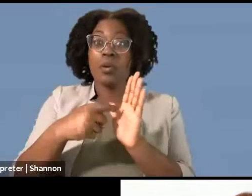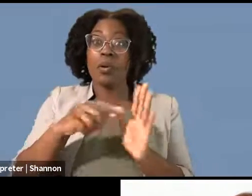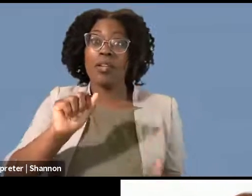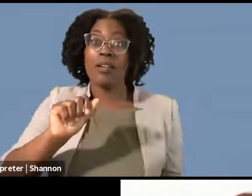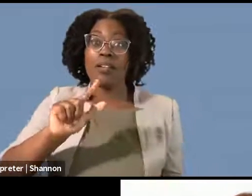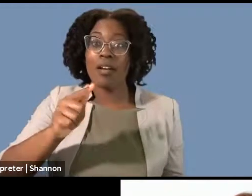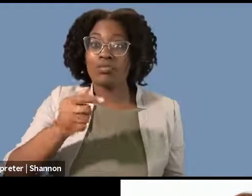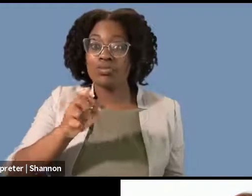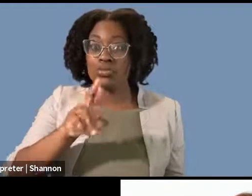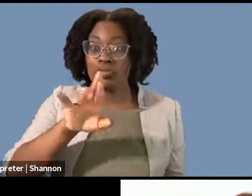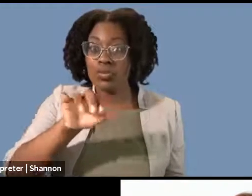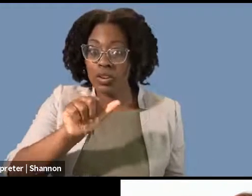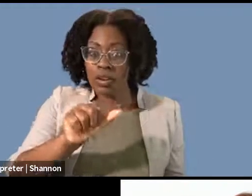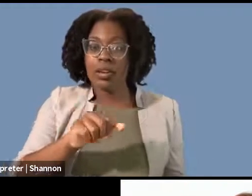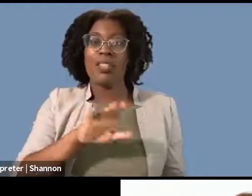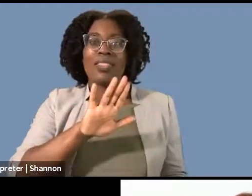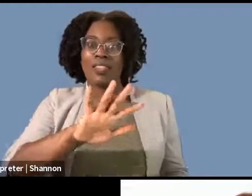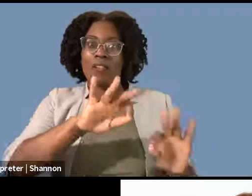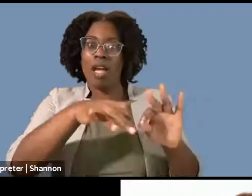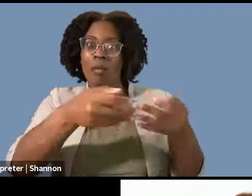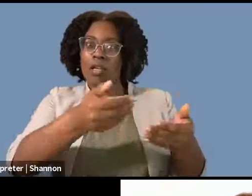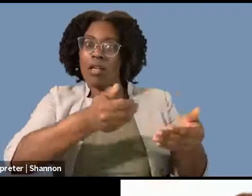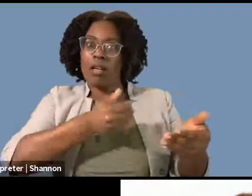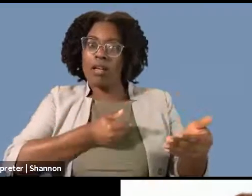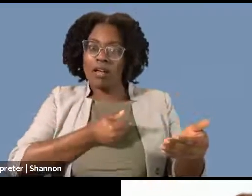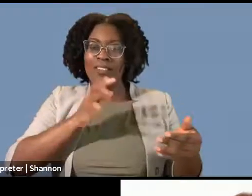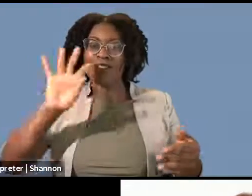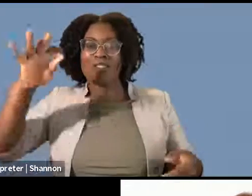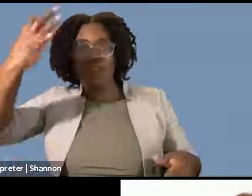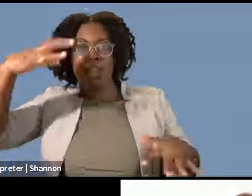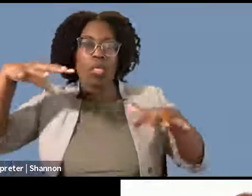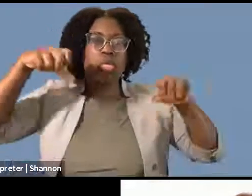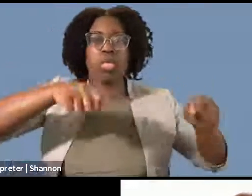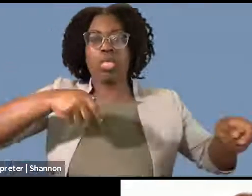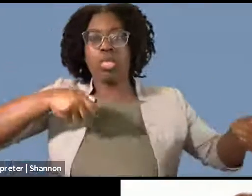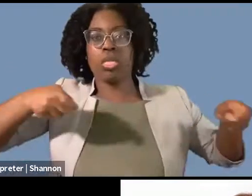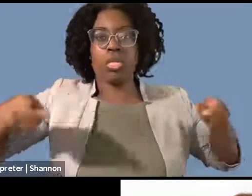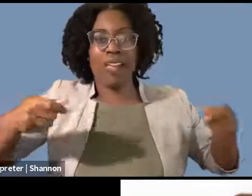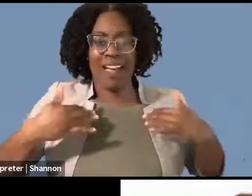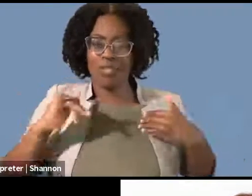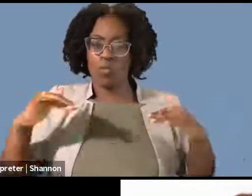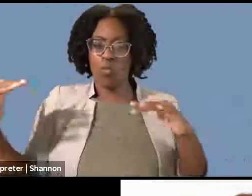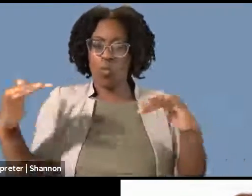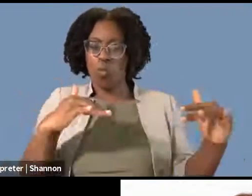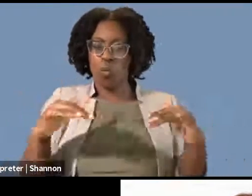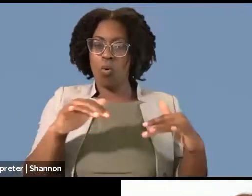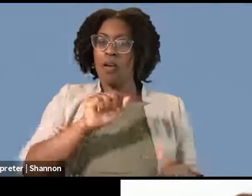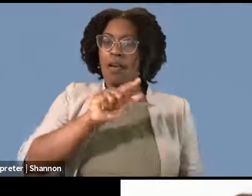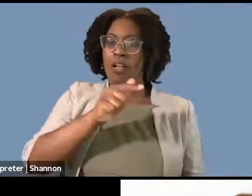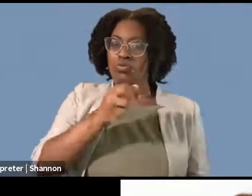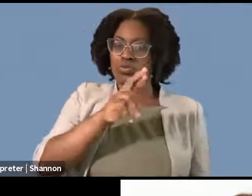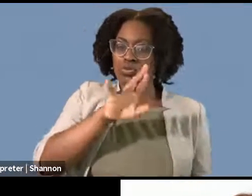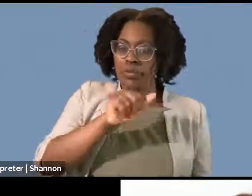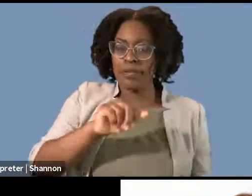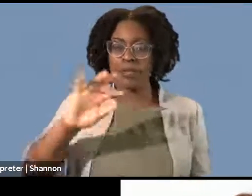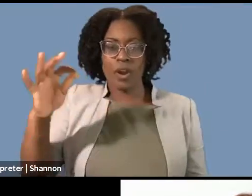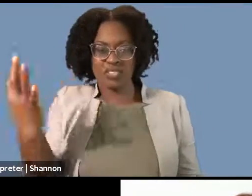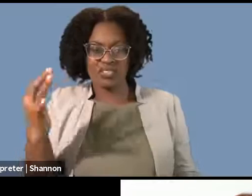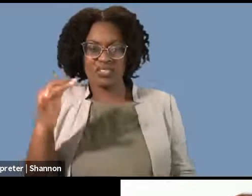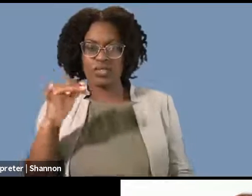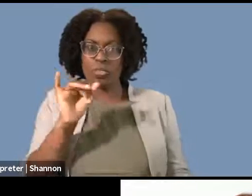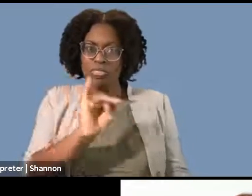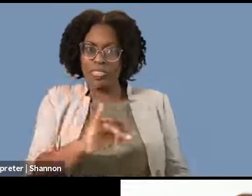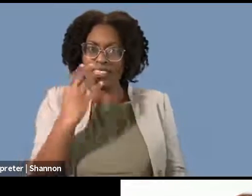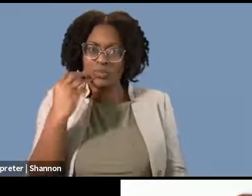the horror of the war between France and Algeria and what that means for today and where these